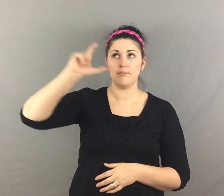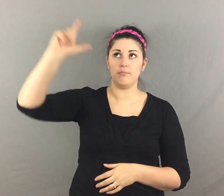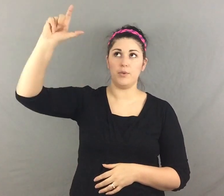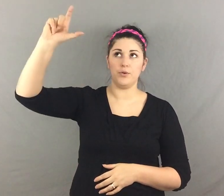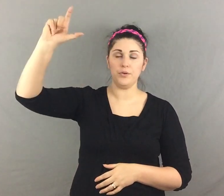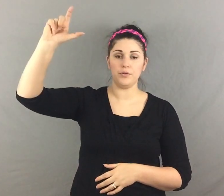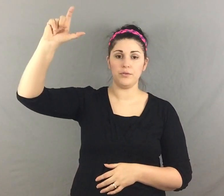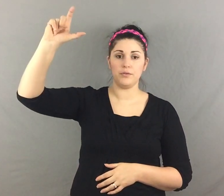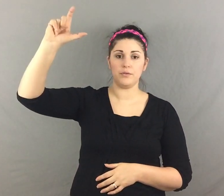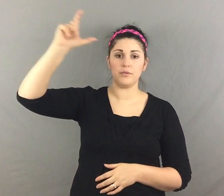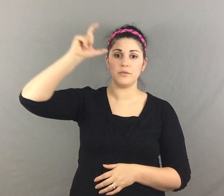moon.